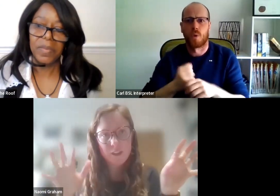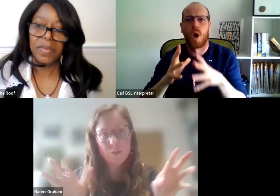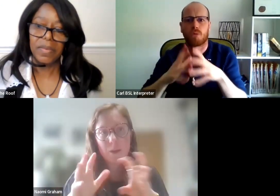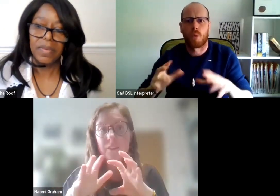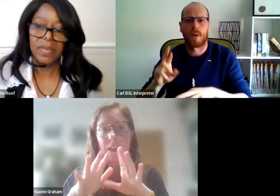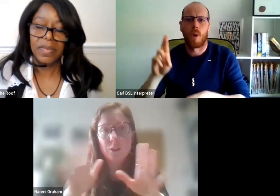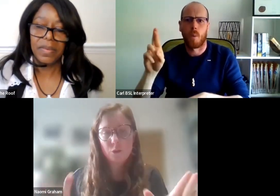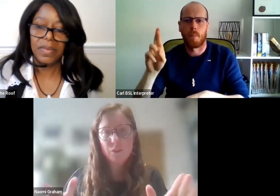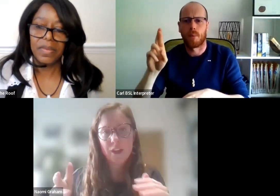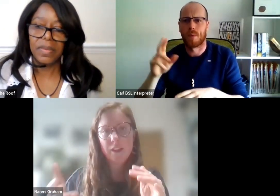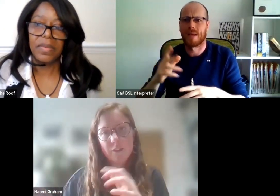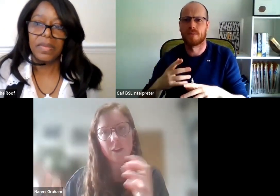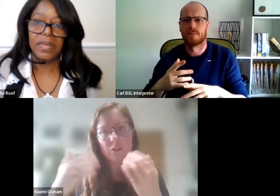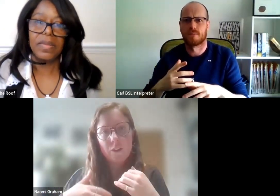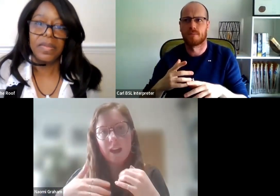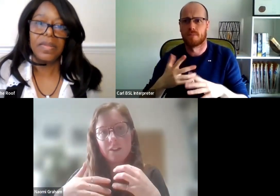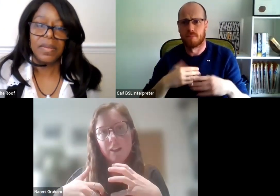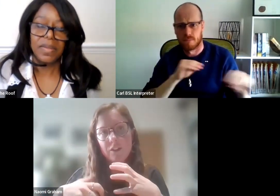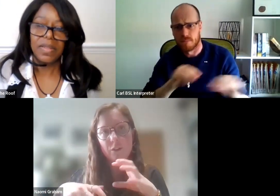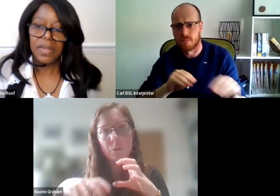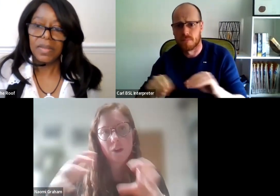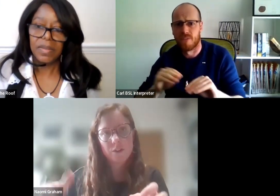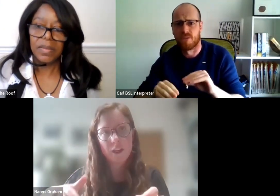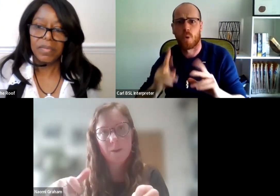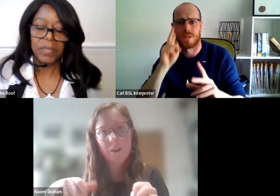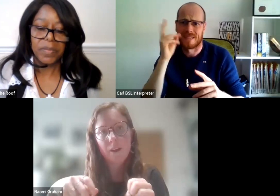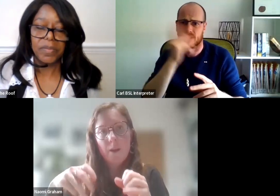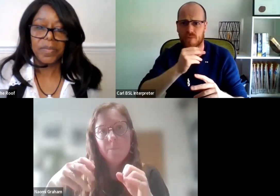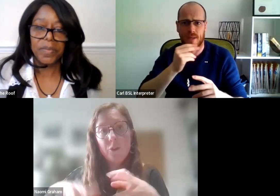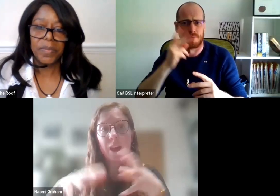sensory processing and all this kind of things, so do get in touch if you want us to come and do